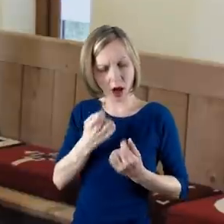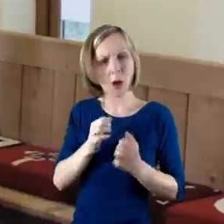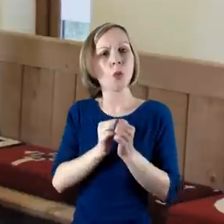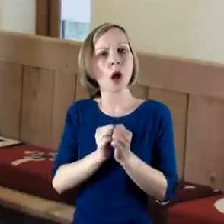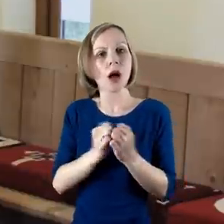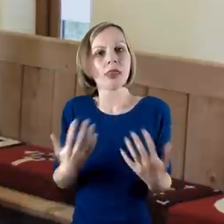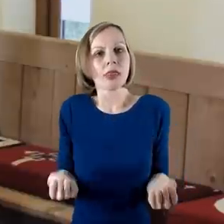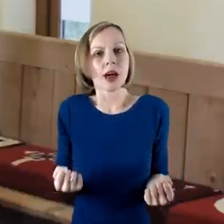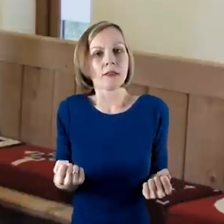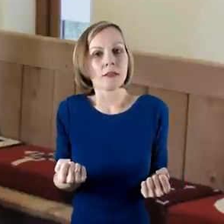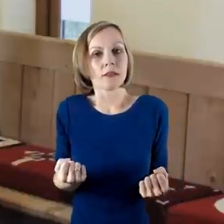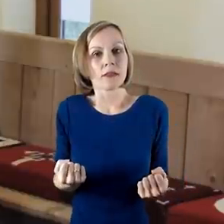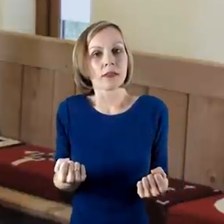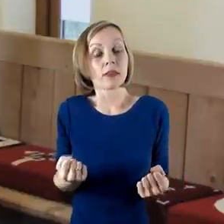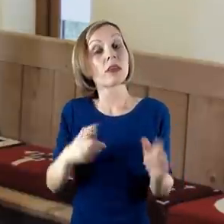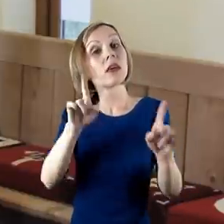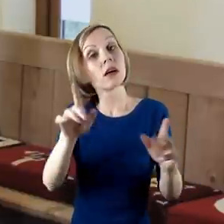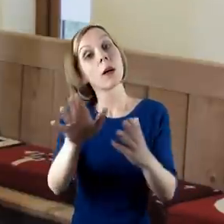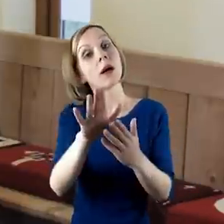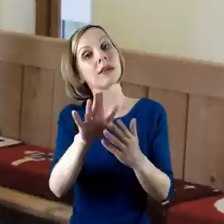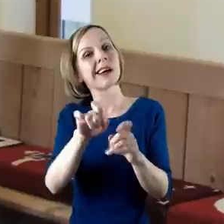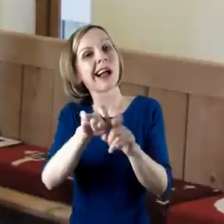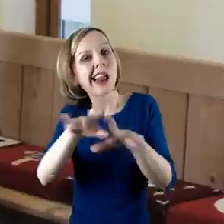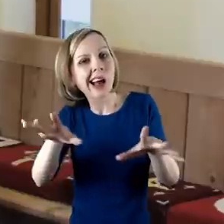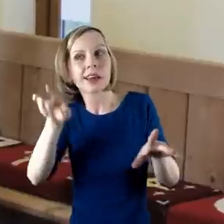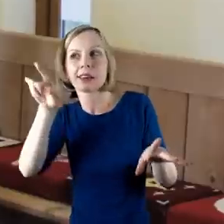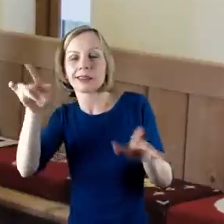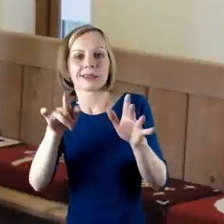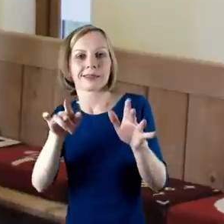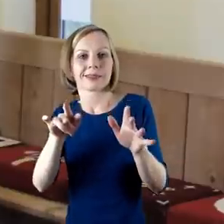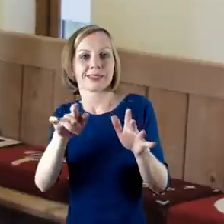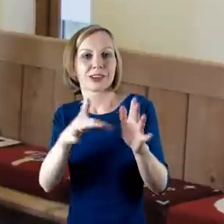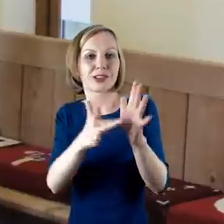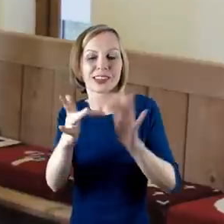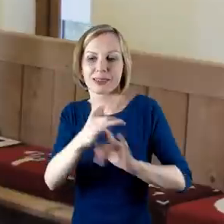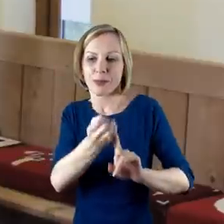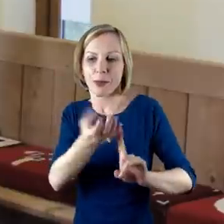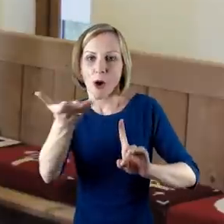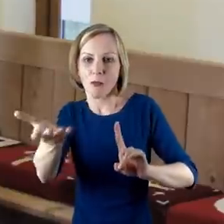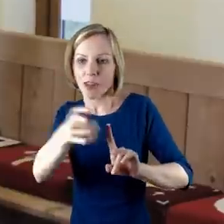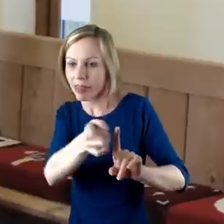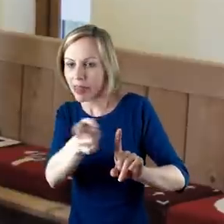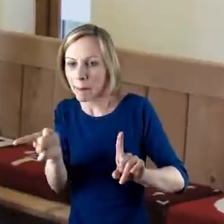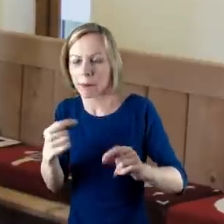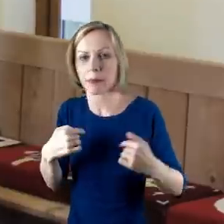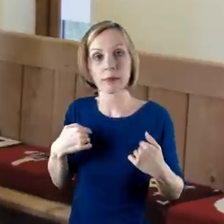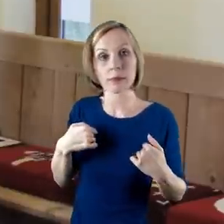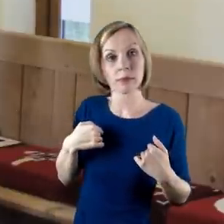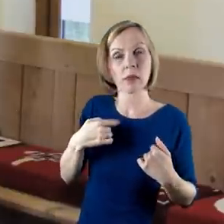That can include taking what Jesus offered the religious leaders, opportunity to listen to God's perspective,